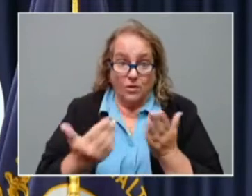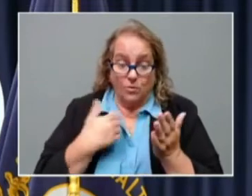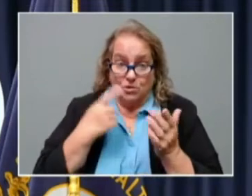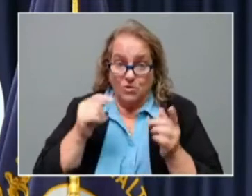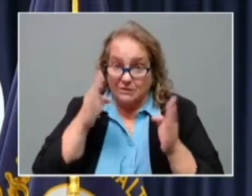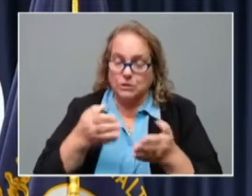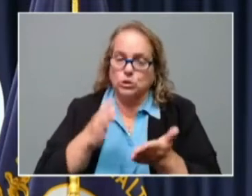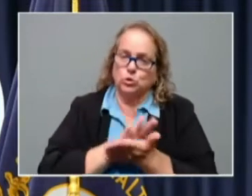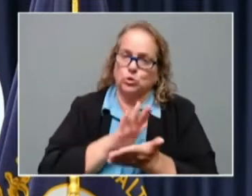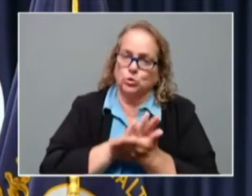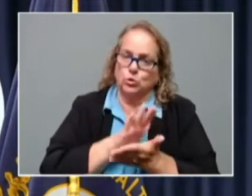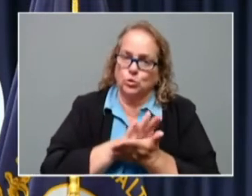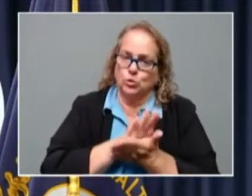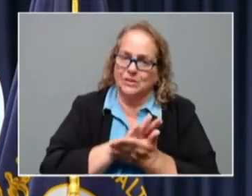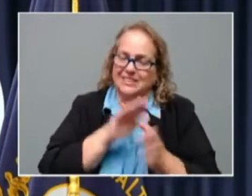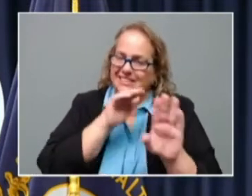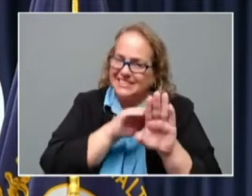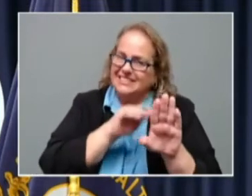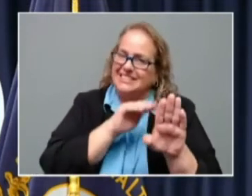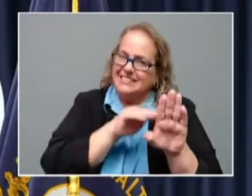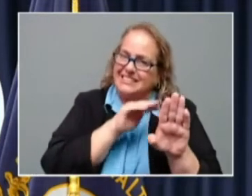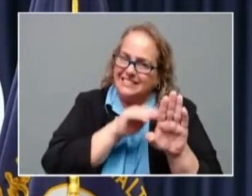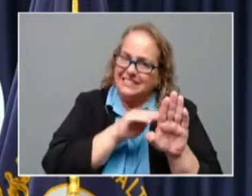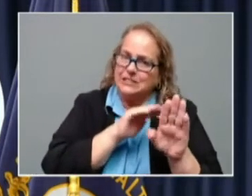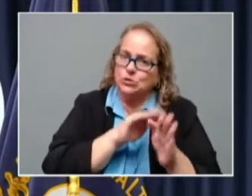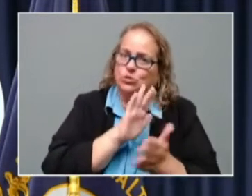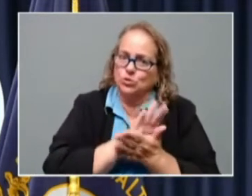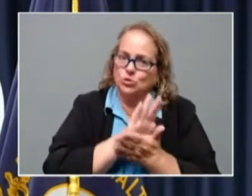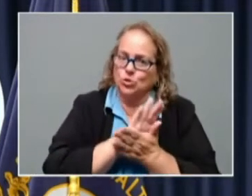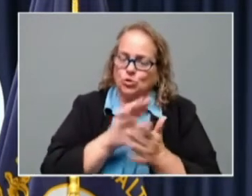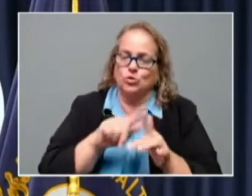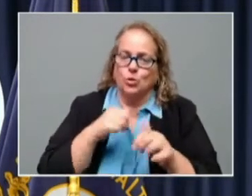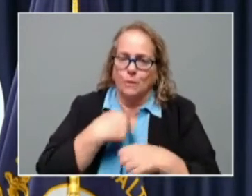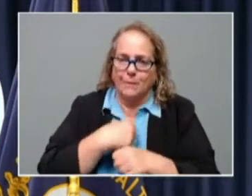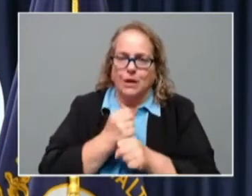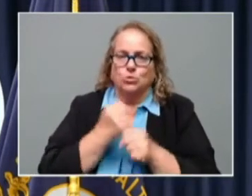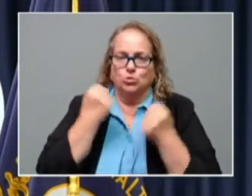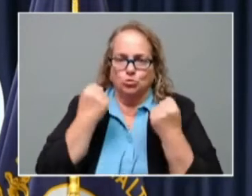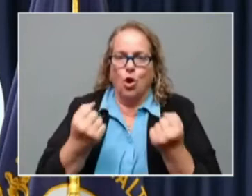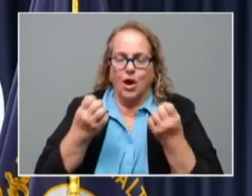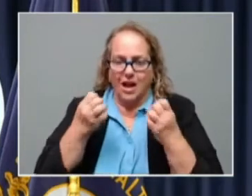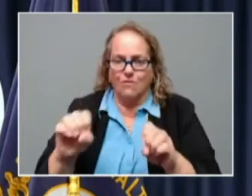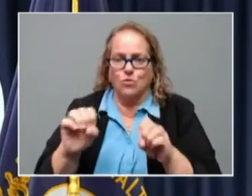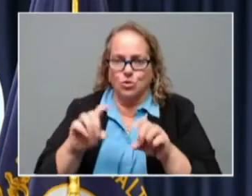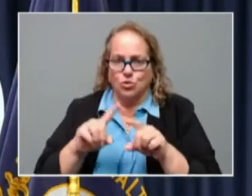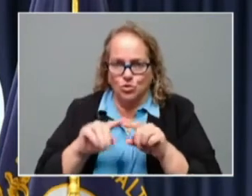schools are making a real strong effort to to get there. Um, We're also working